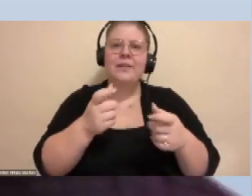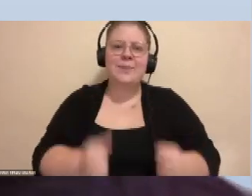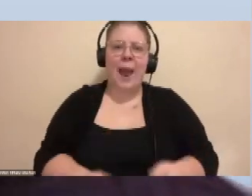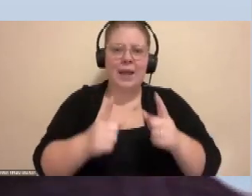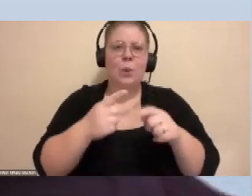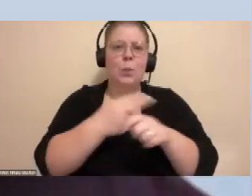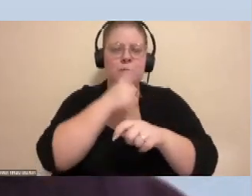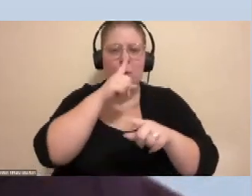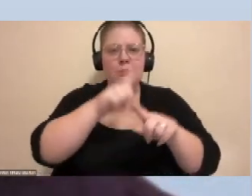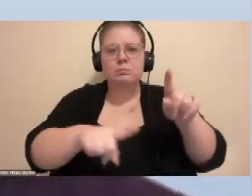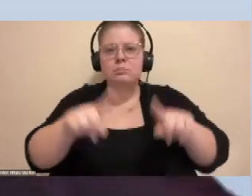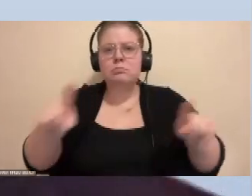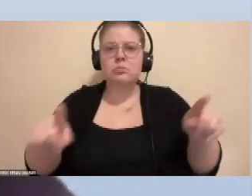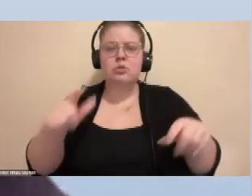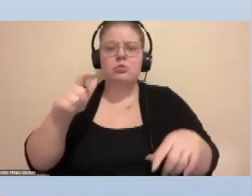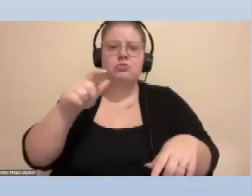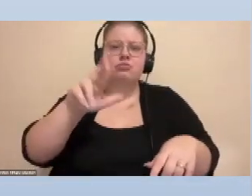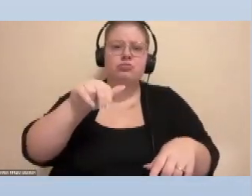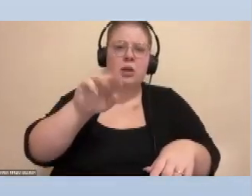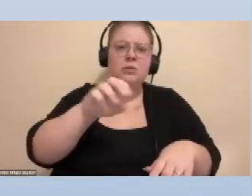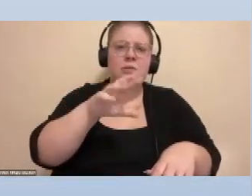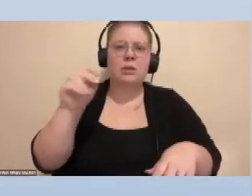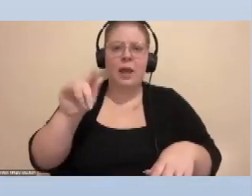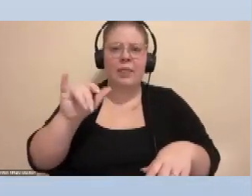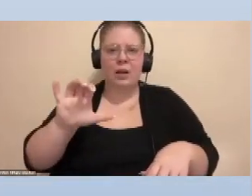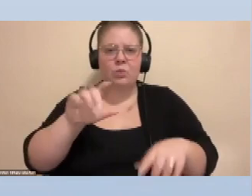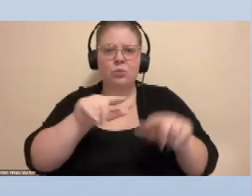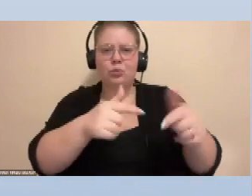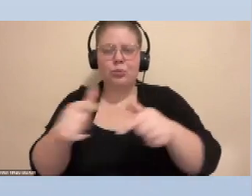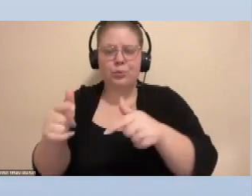developmental services for people with developmental disabilities.